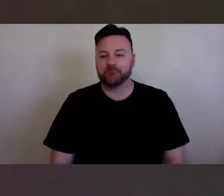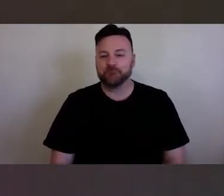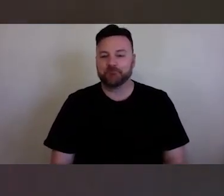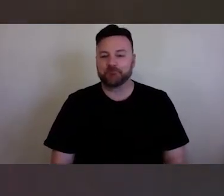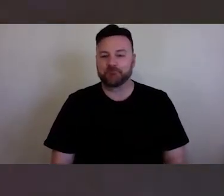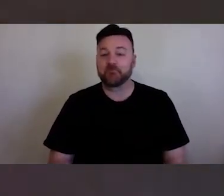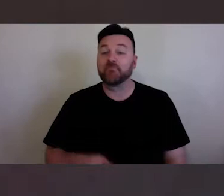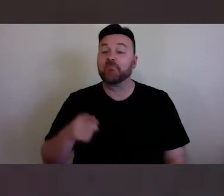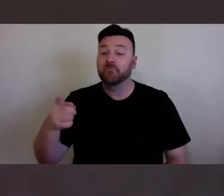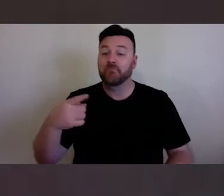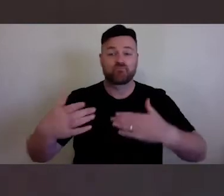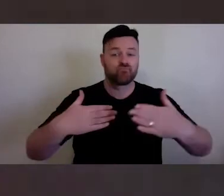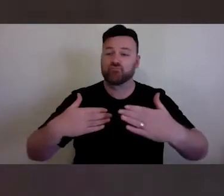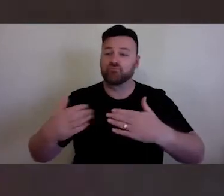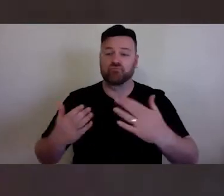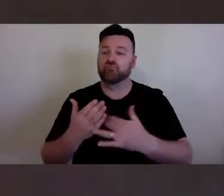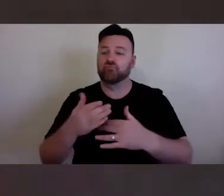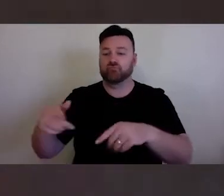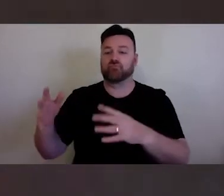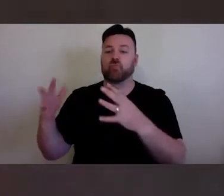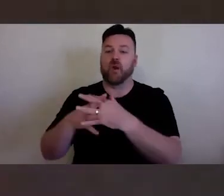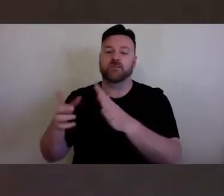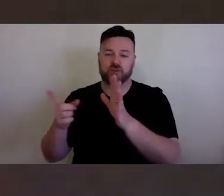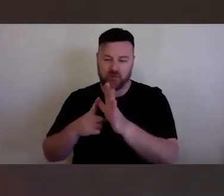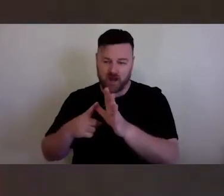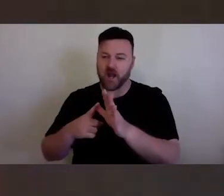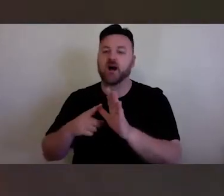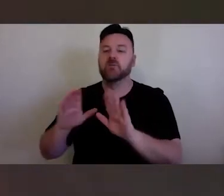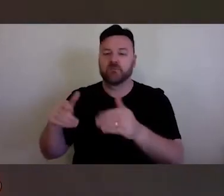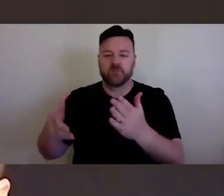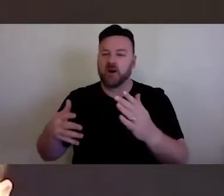and operates throughout Western Australia. Brad is also a musician